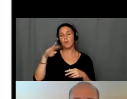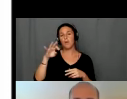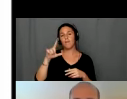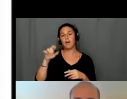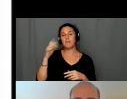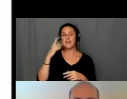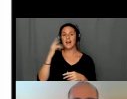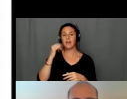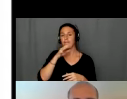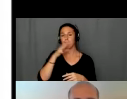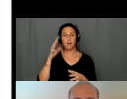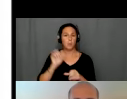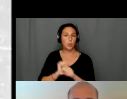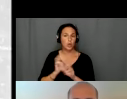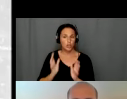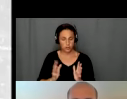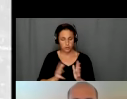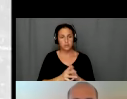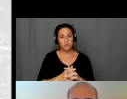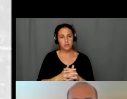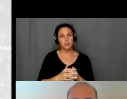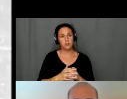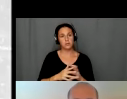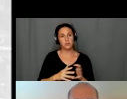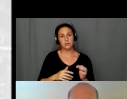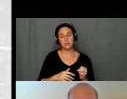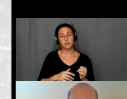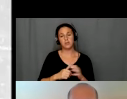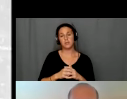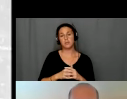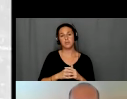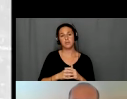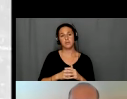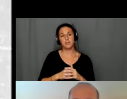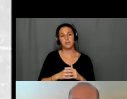farmworkers. This data I'm